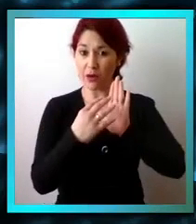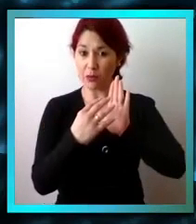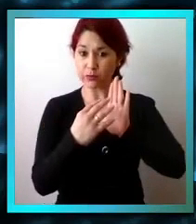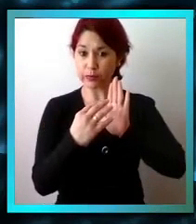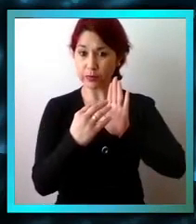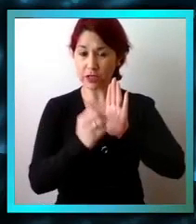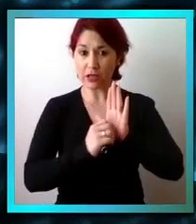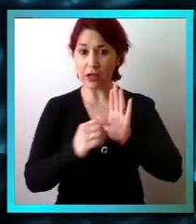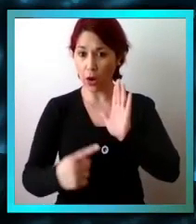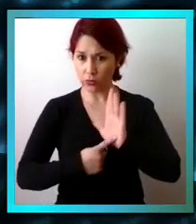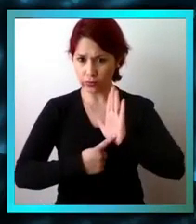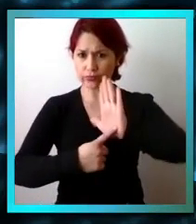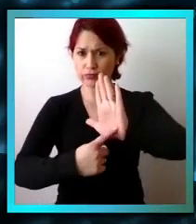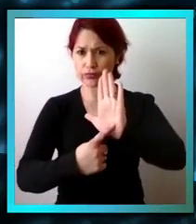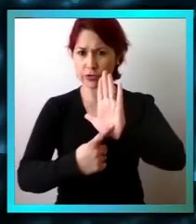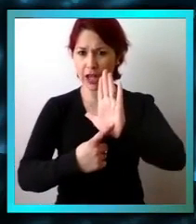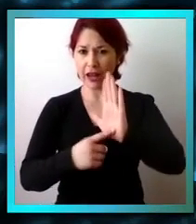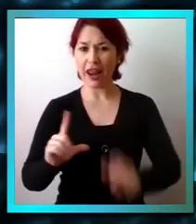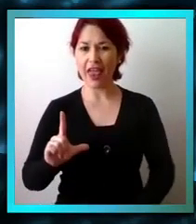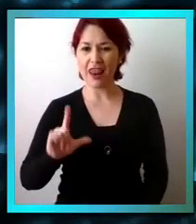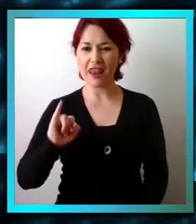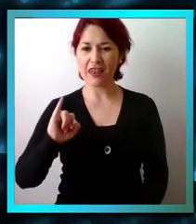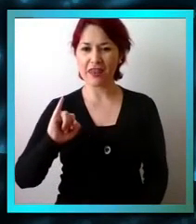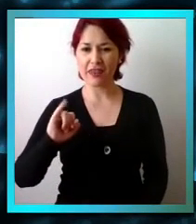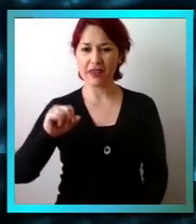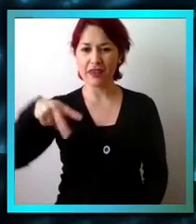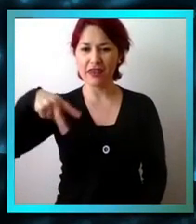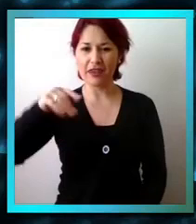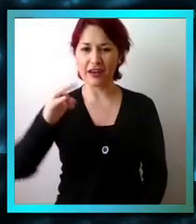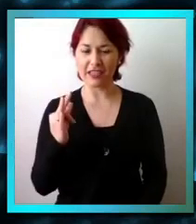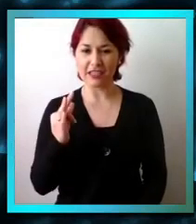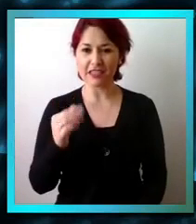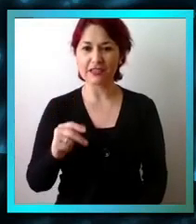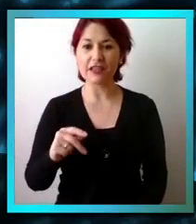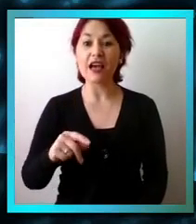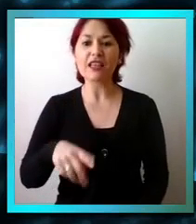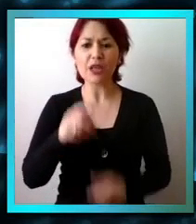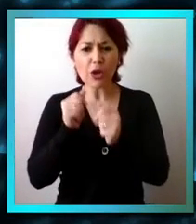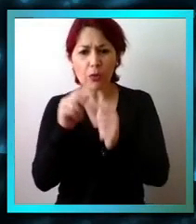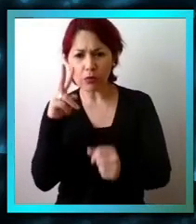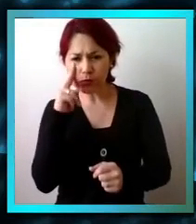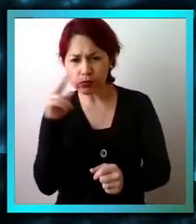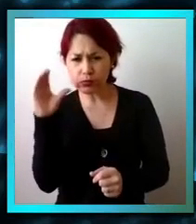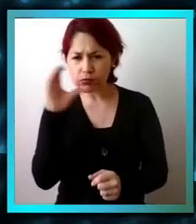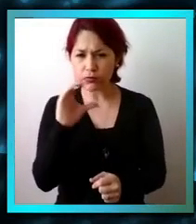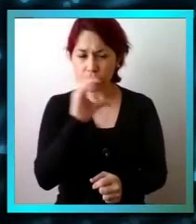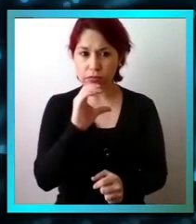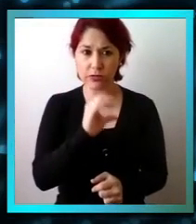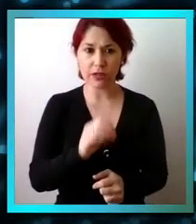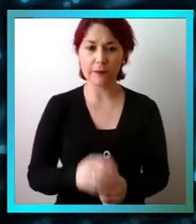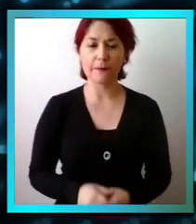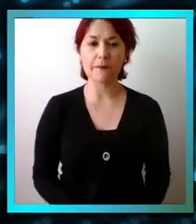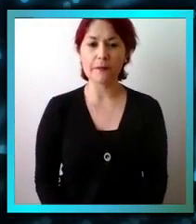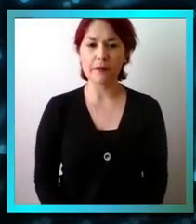to learn more information about these systems so technically speaking uh to process uh this